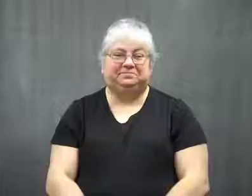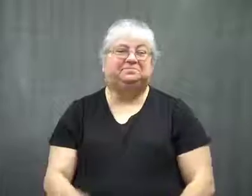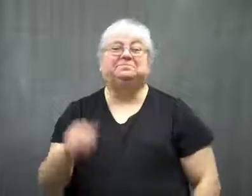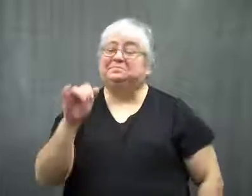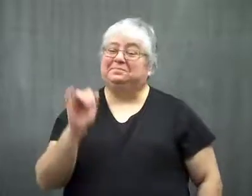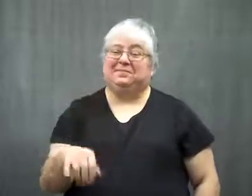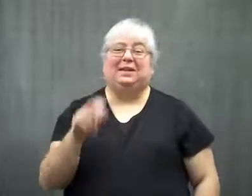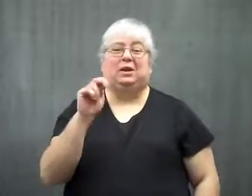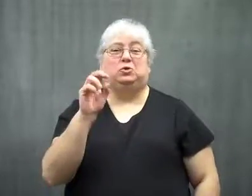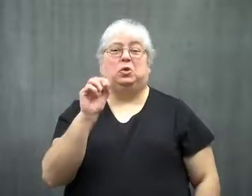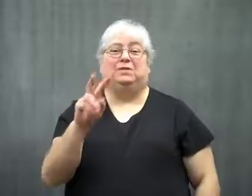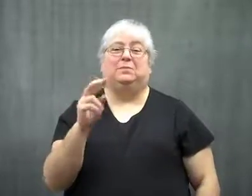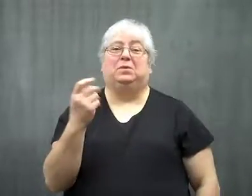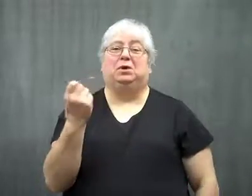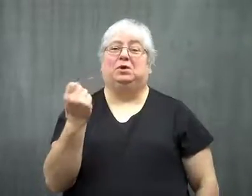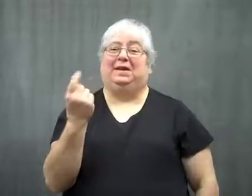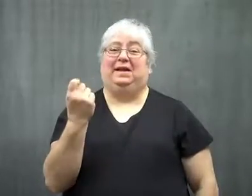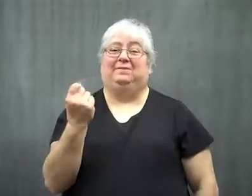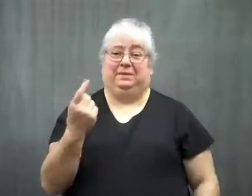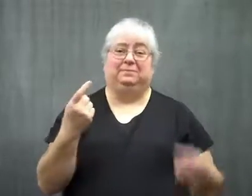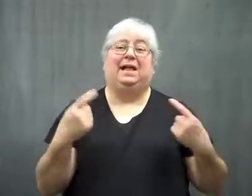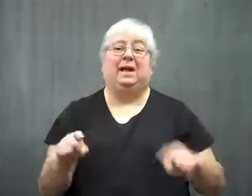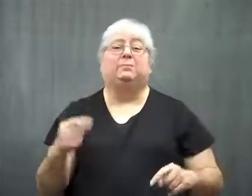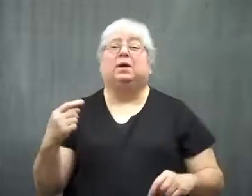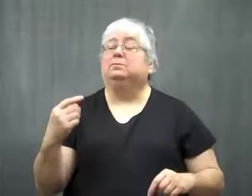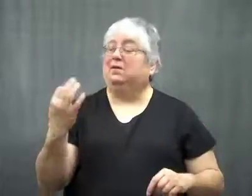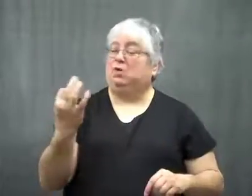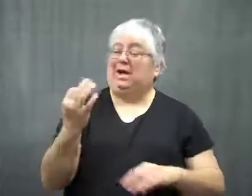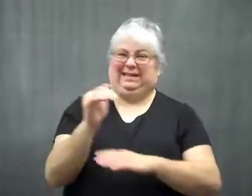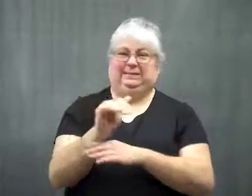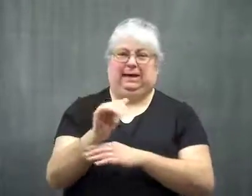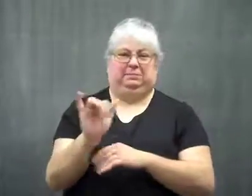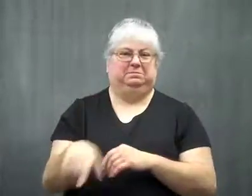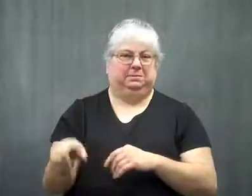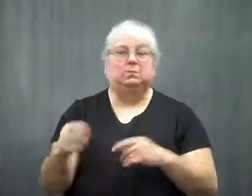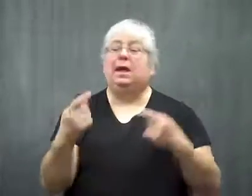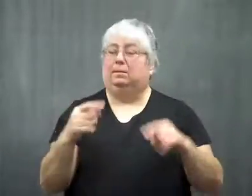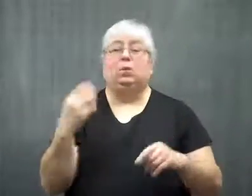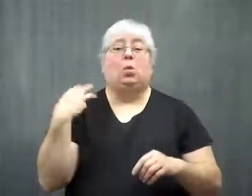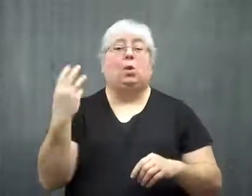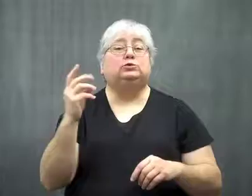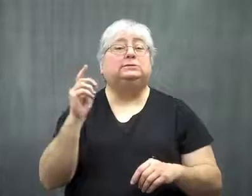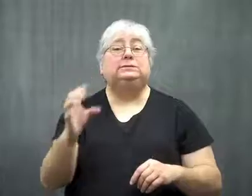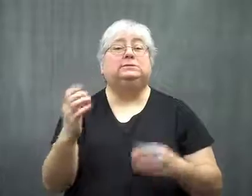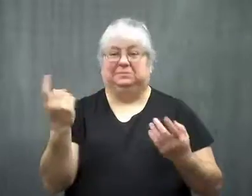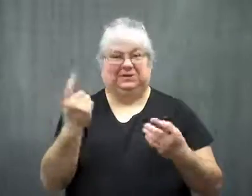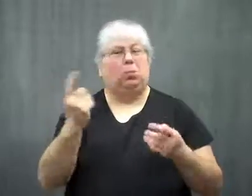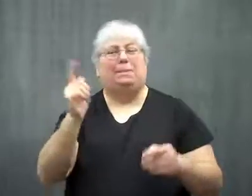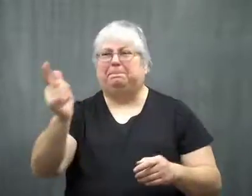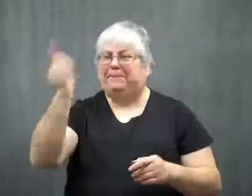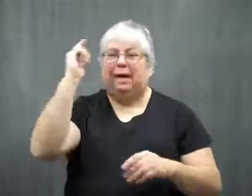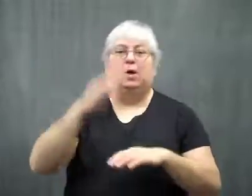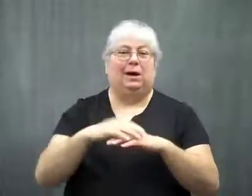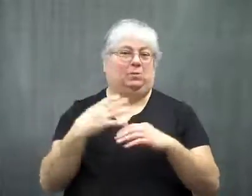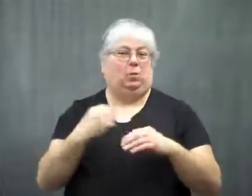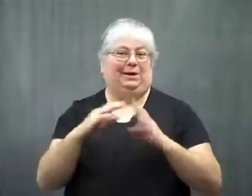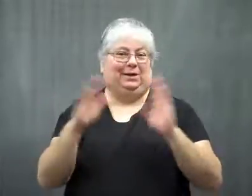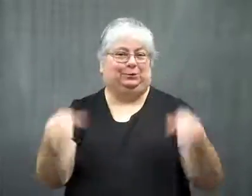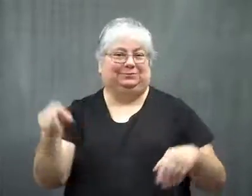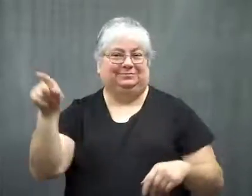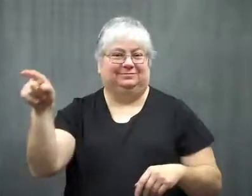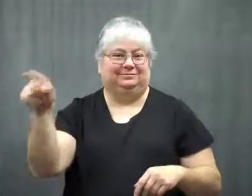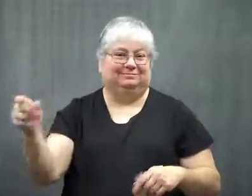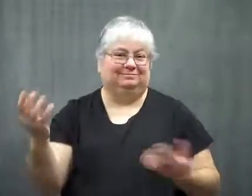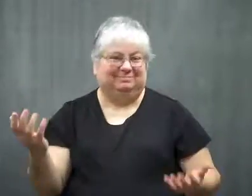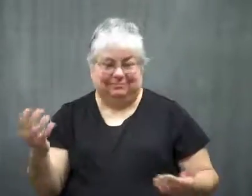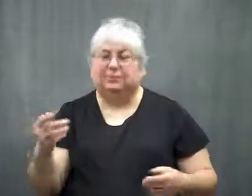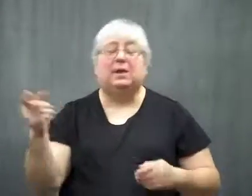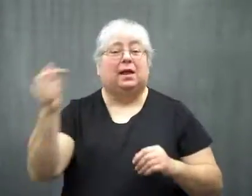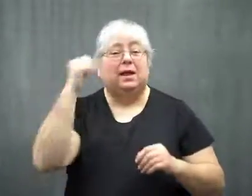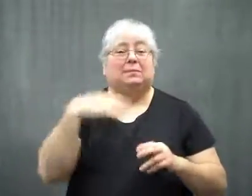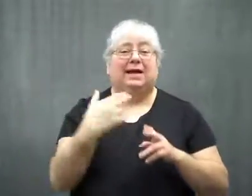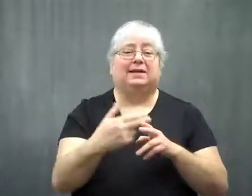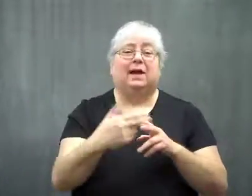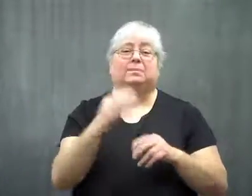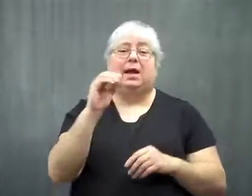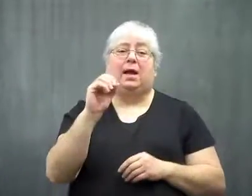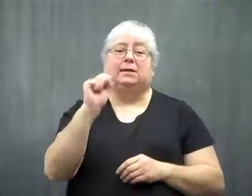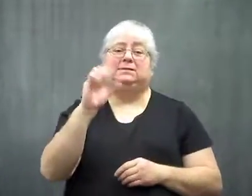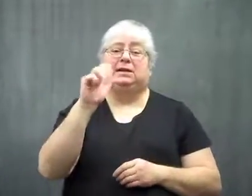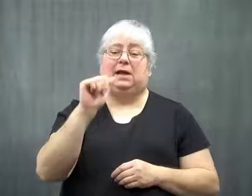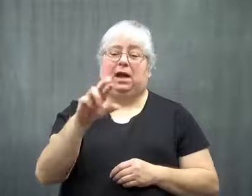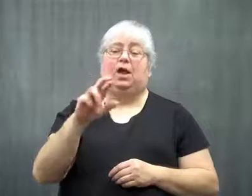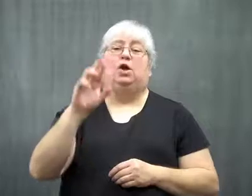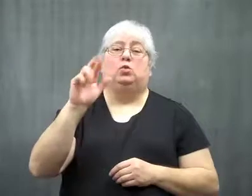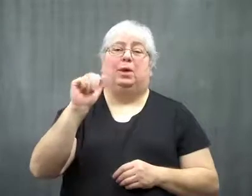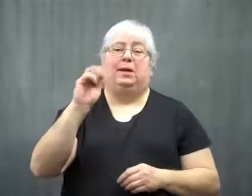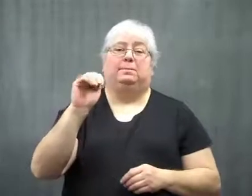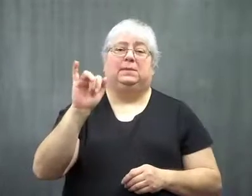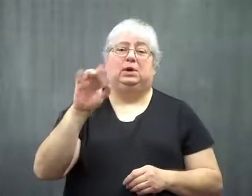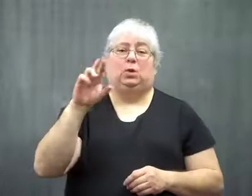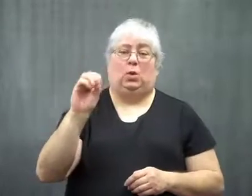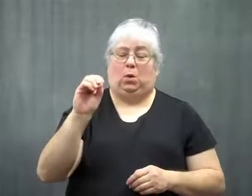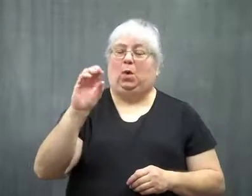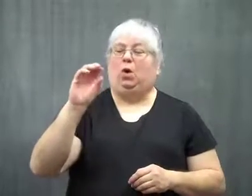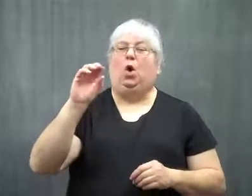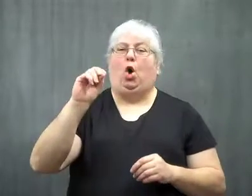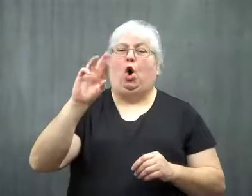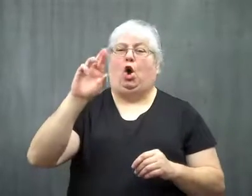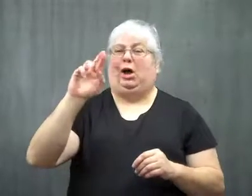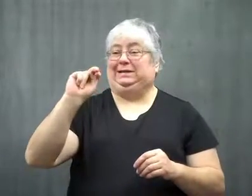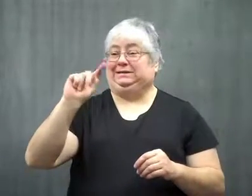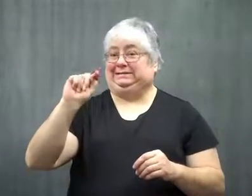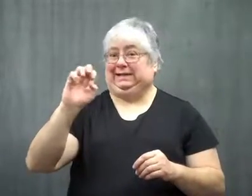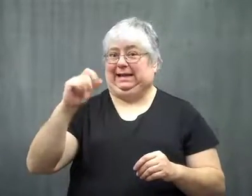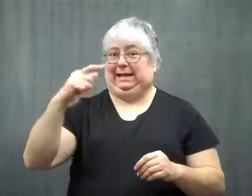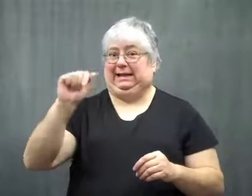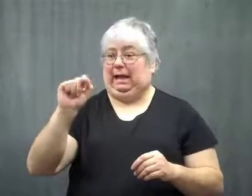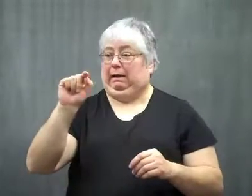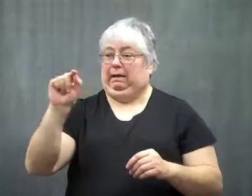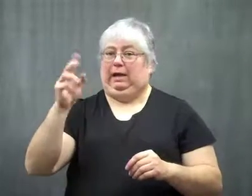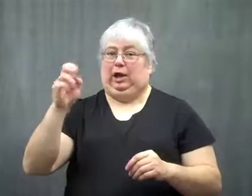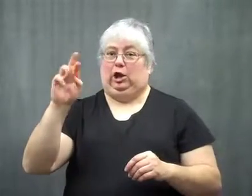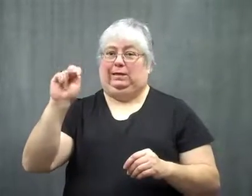On November 11, Friday night, someone shot at the White House in Washington, D.C.